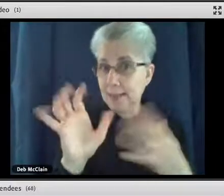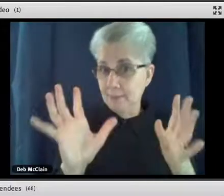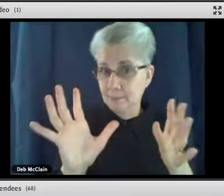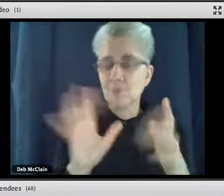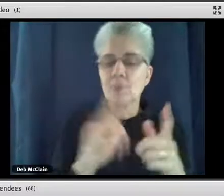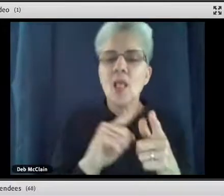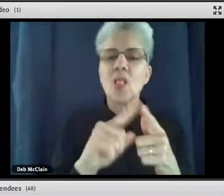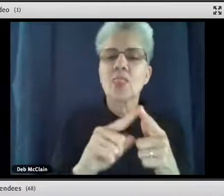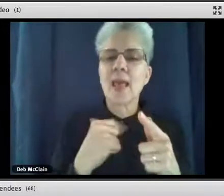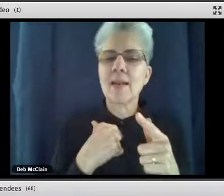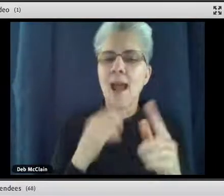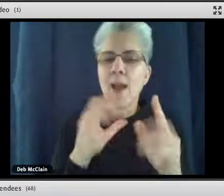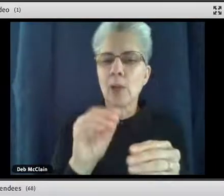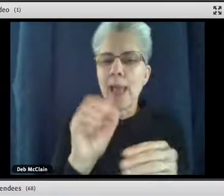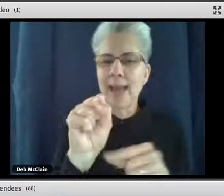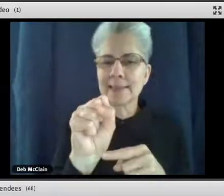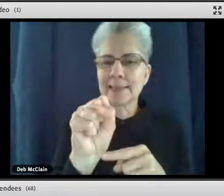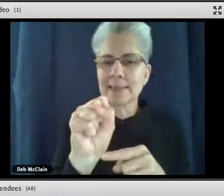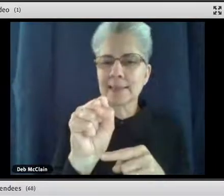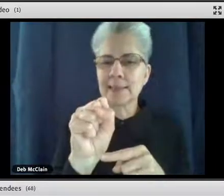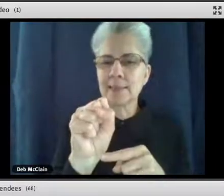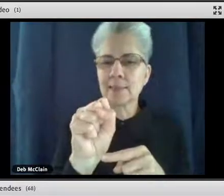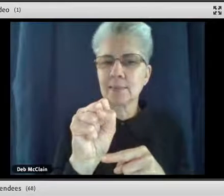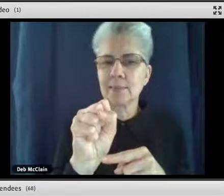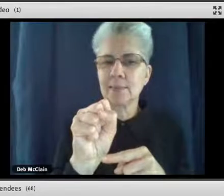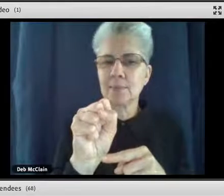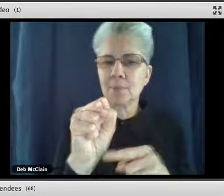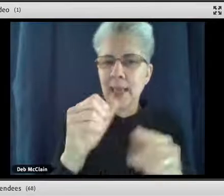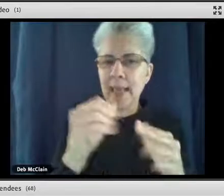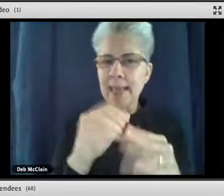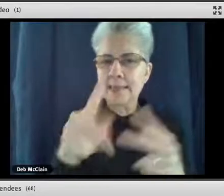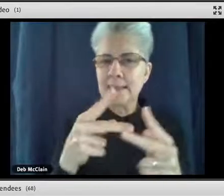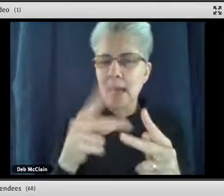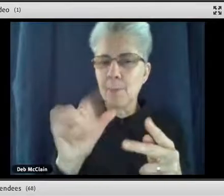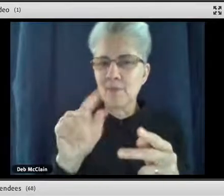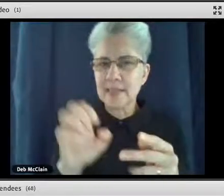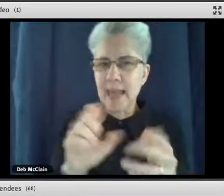Now, if I just have a single date, then I would put "s"